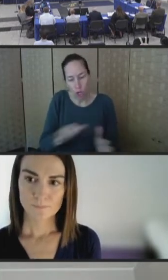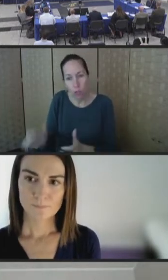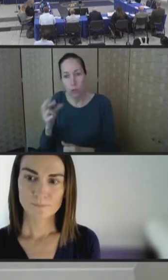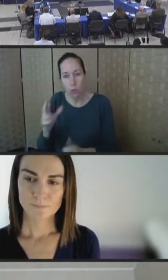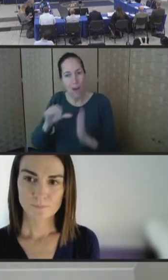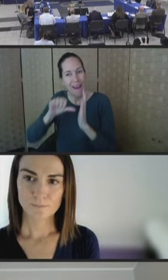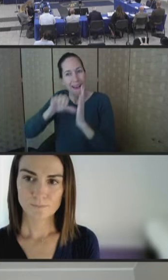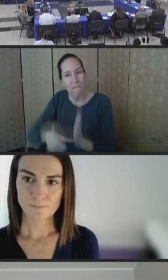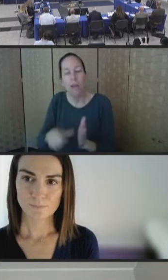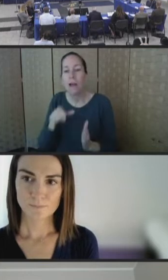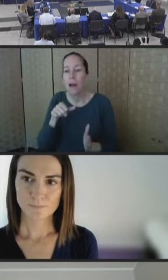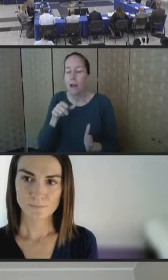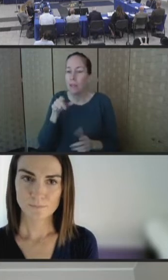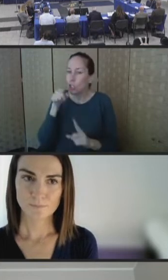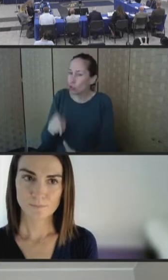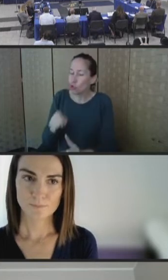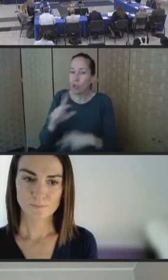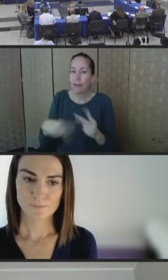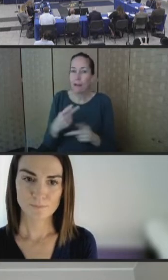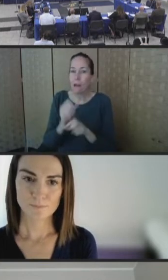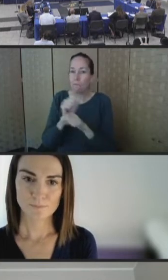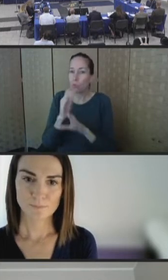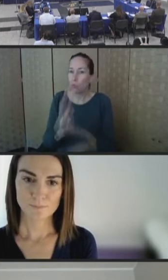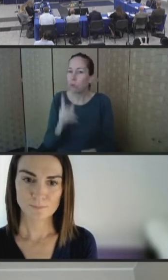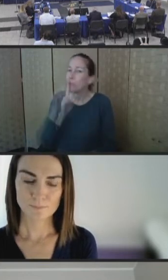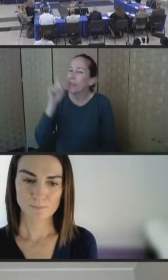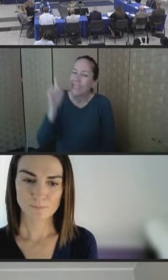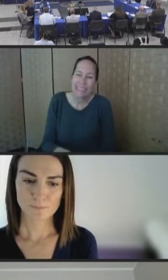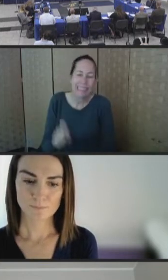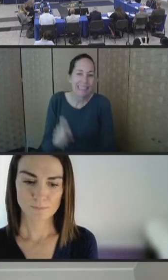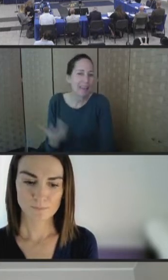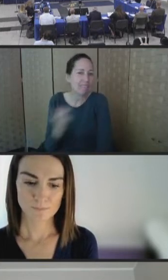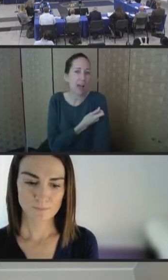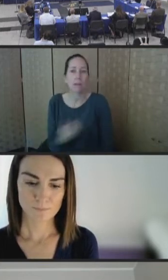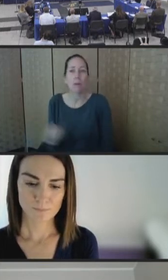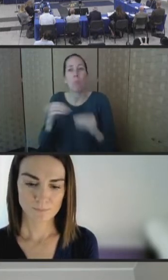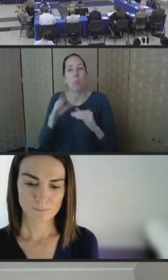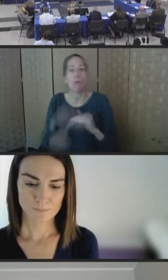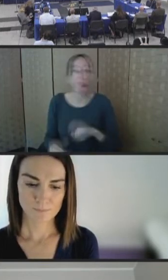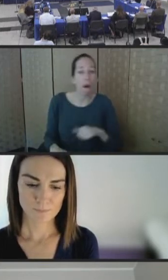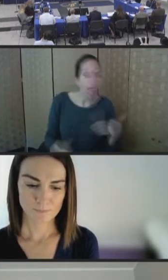And are we engaging, you know, appropriately the stakeholders that can make that happen?